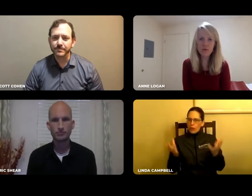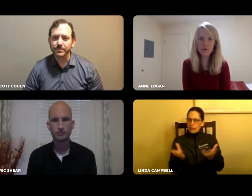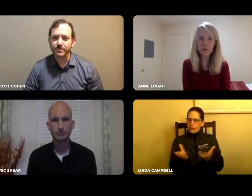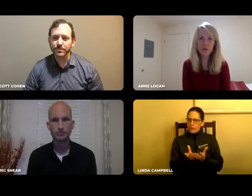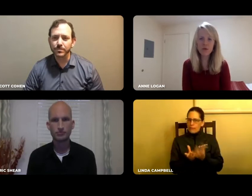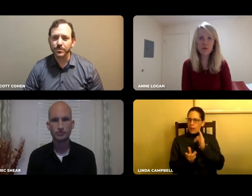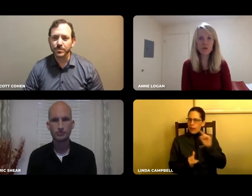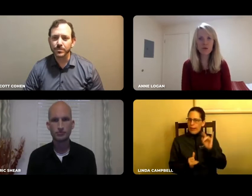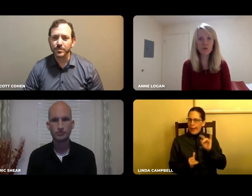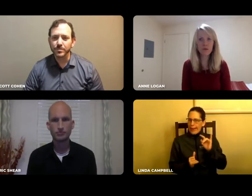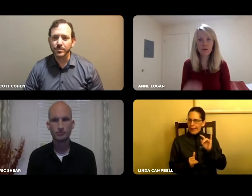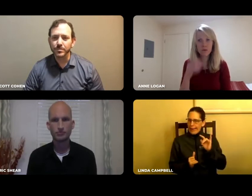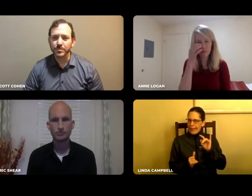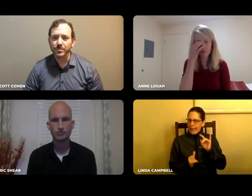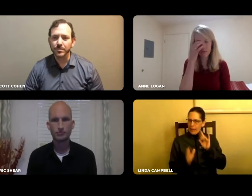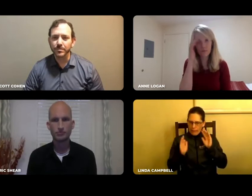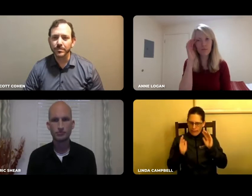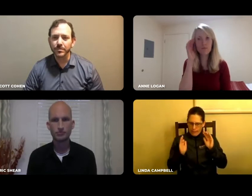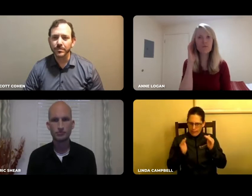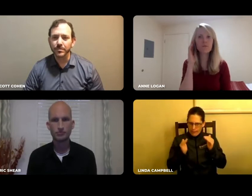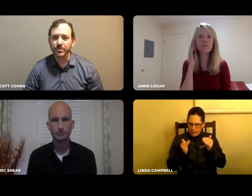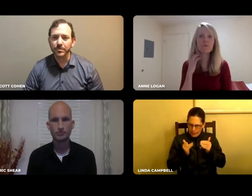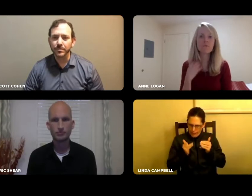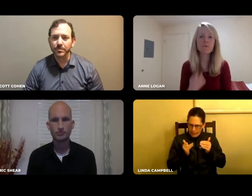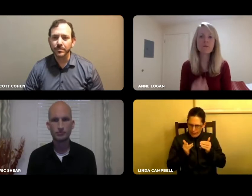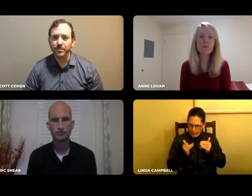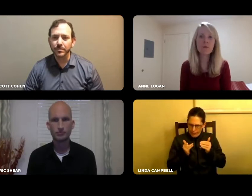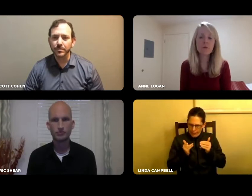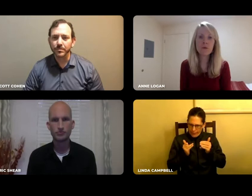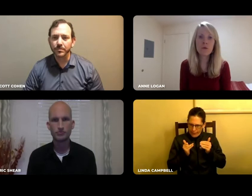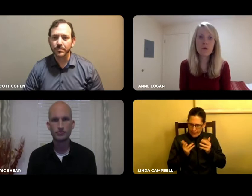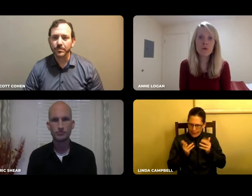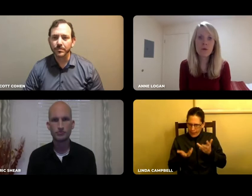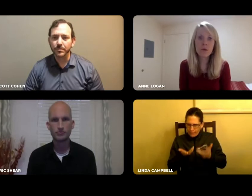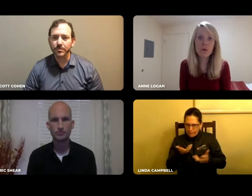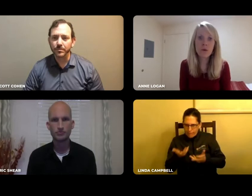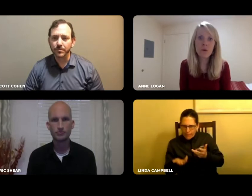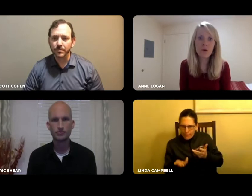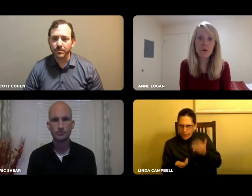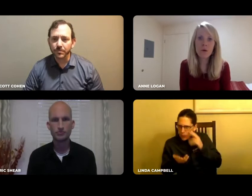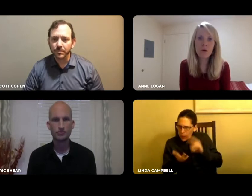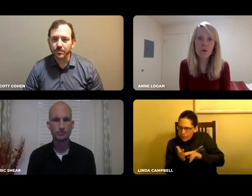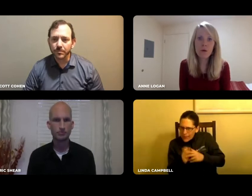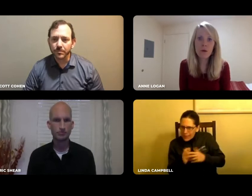Just so focused on where we live but thinking so broadly about the world as a whole.